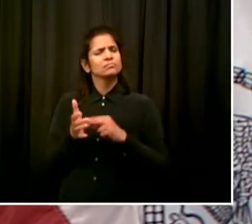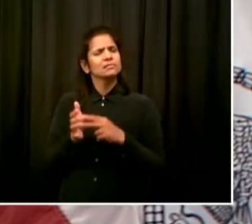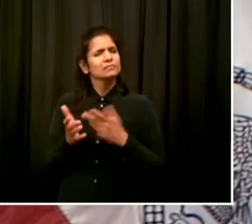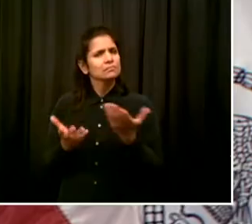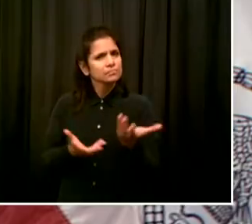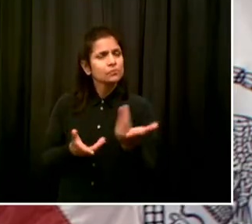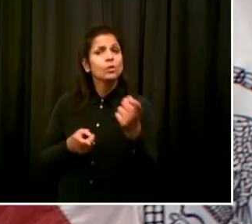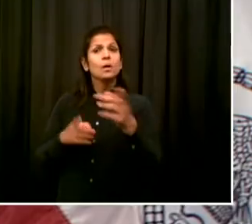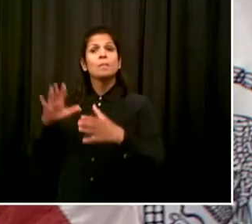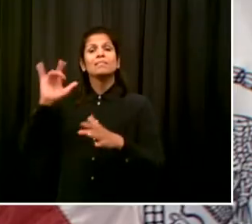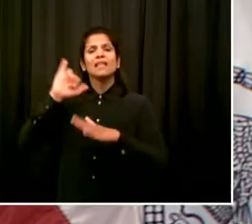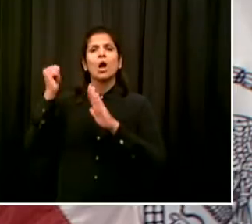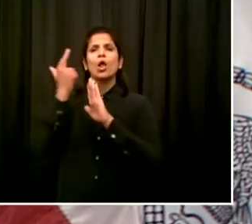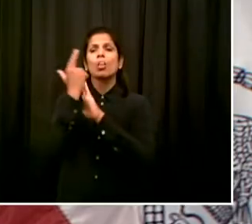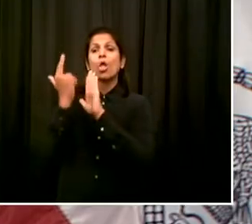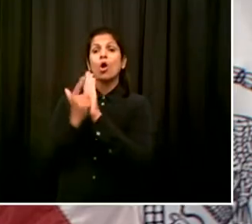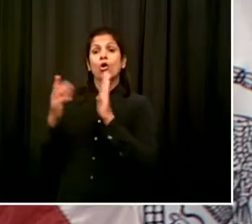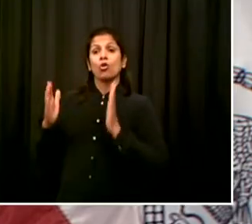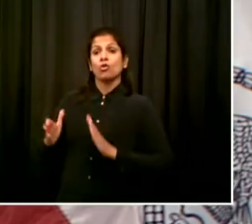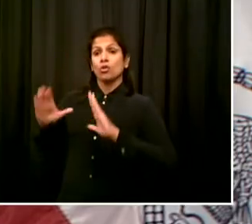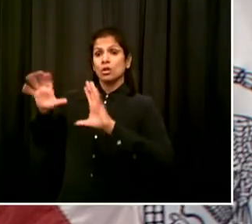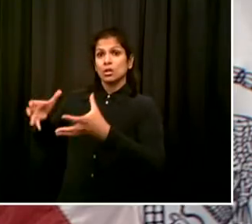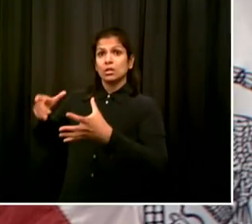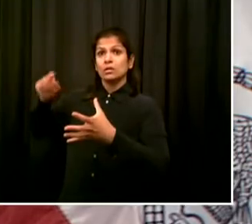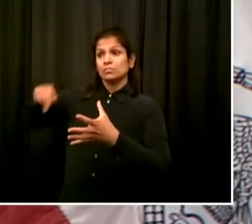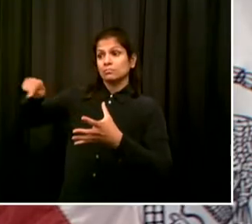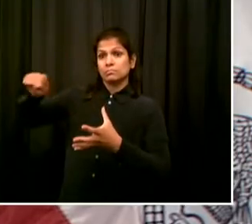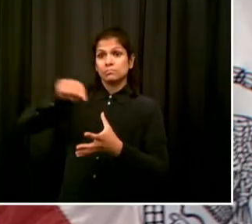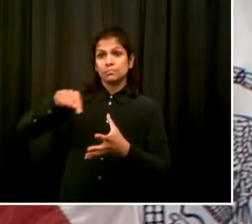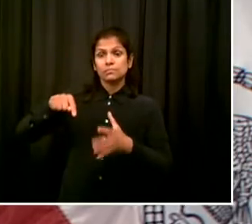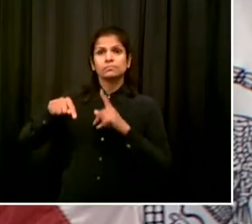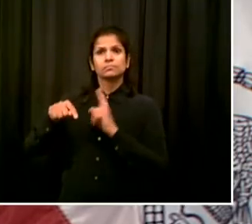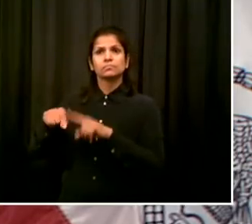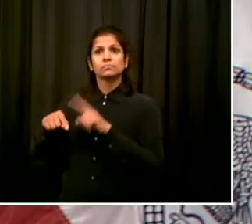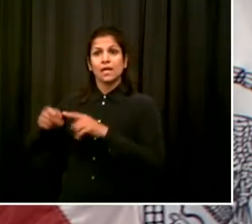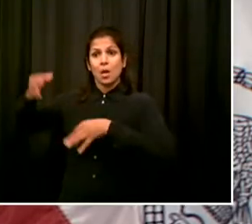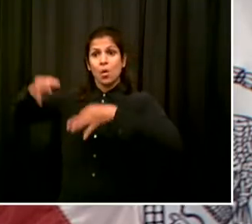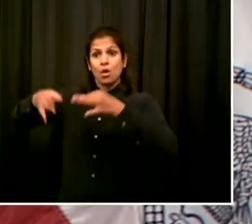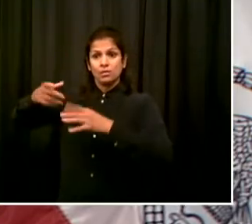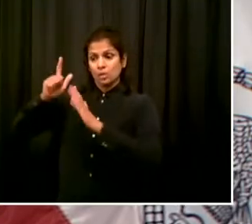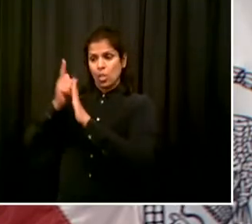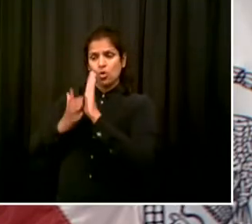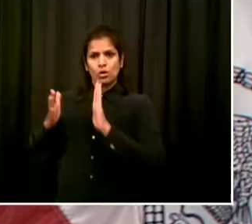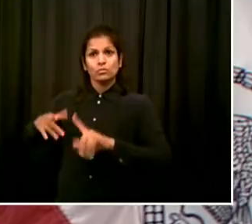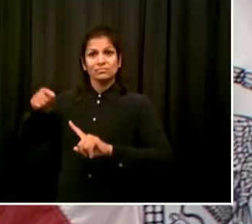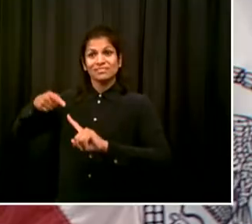BEEN DISCUSSED AND LAWMAKES RWE TALKED TO SAID